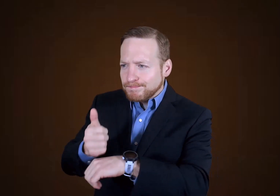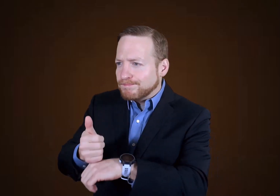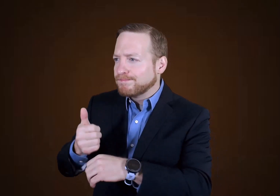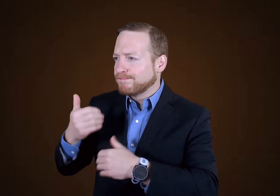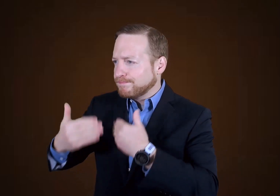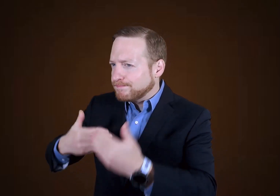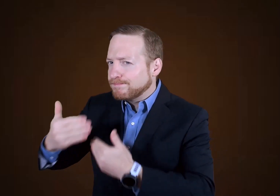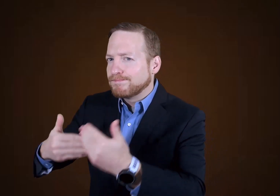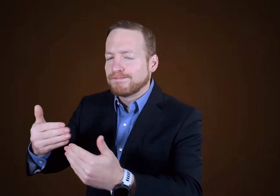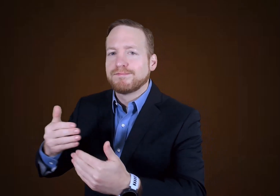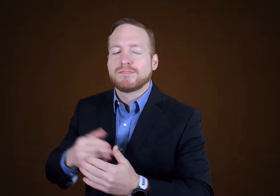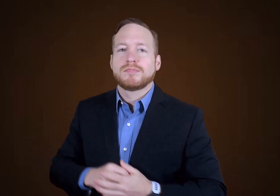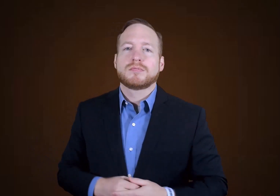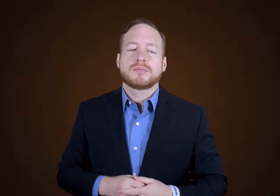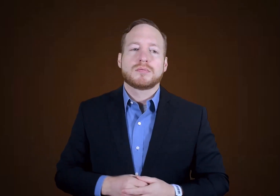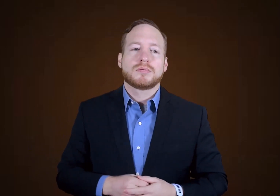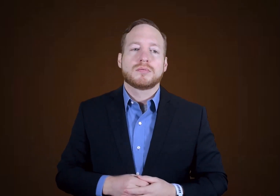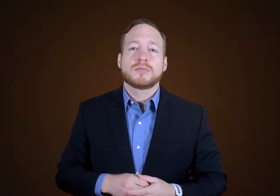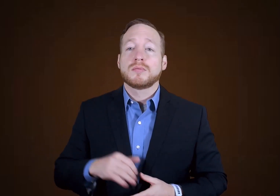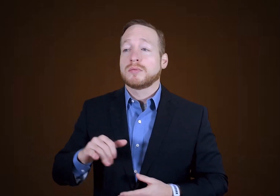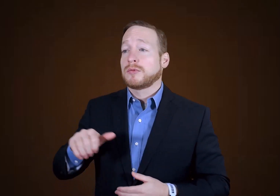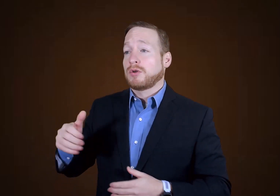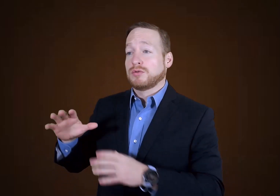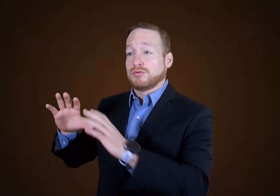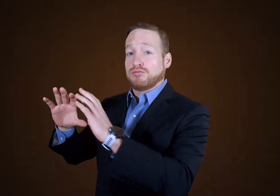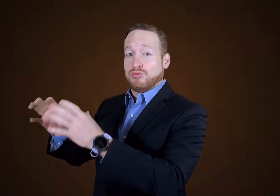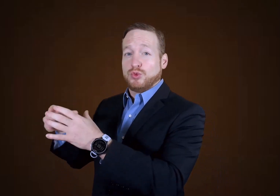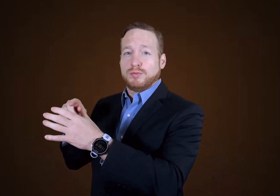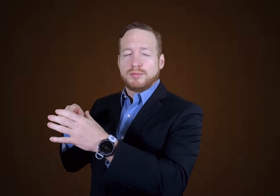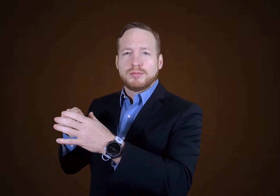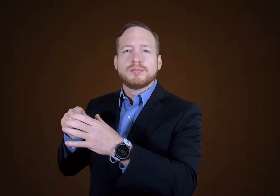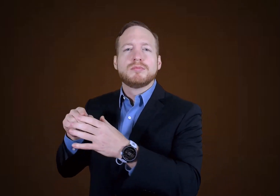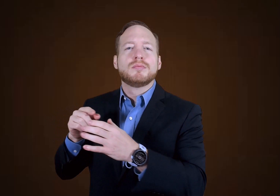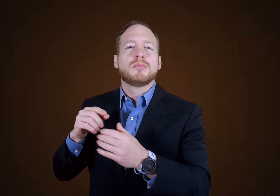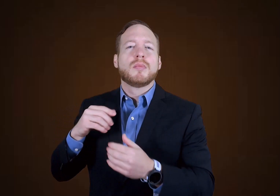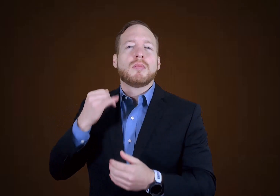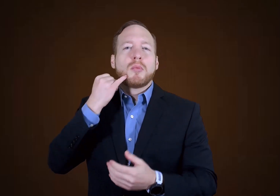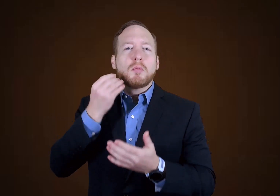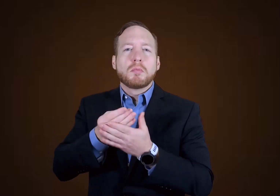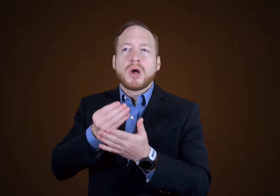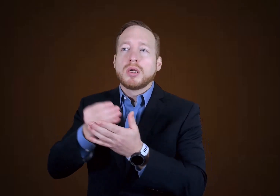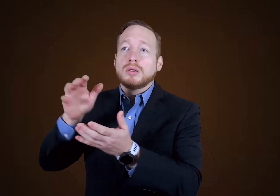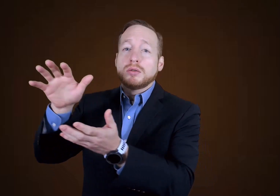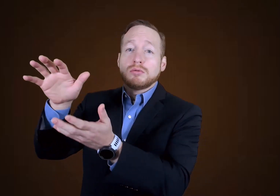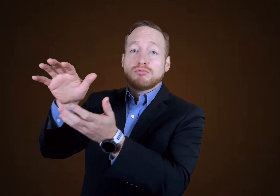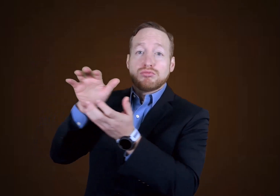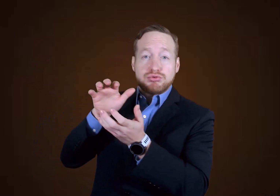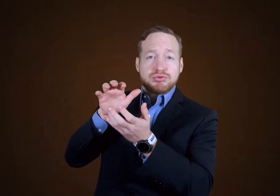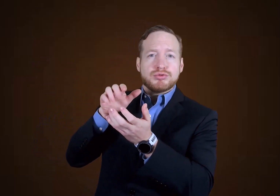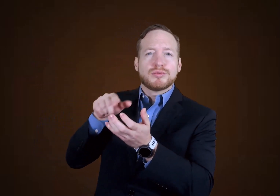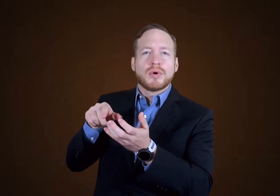commissioners require an action or a workshop for example the staff will organize that